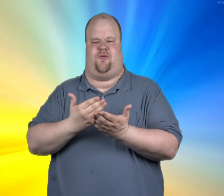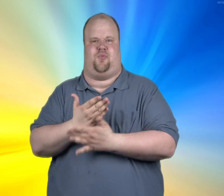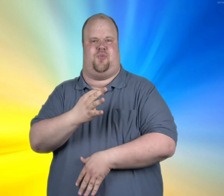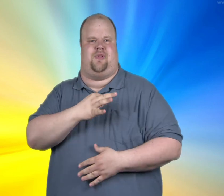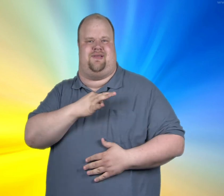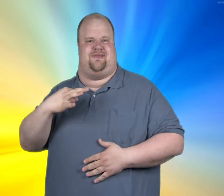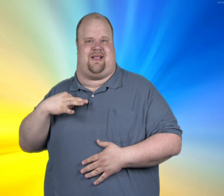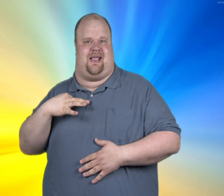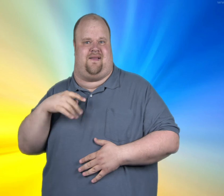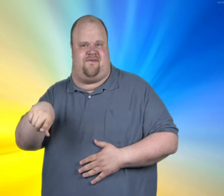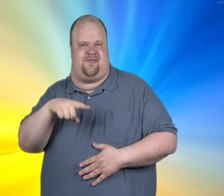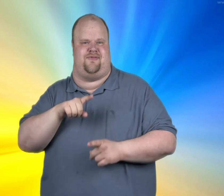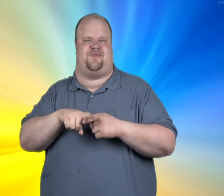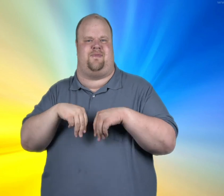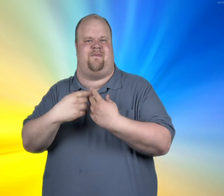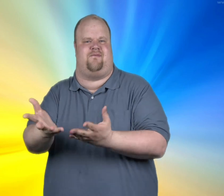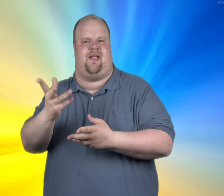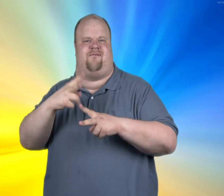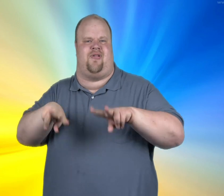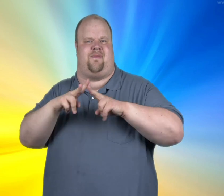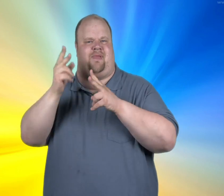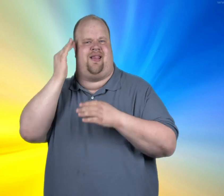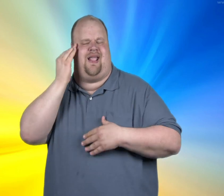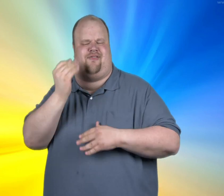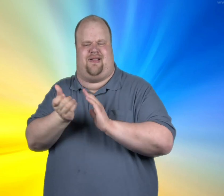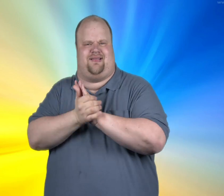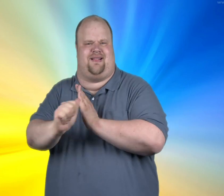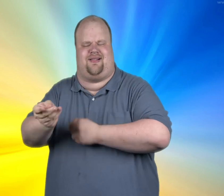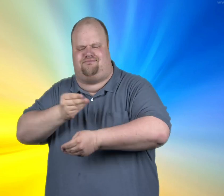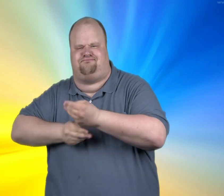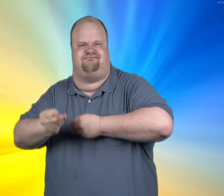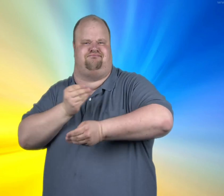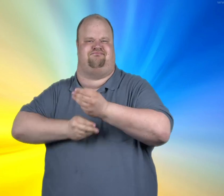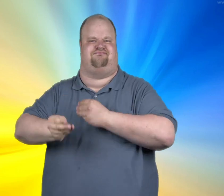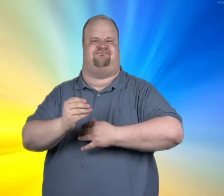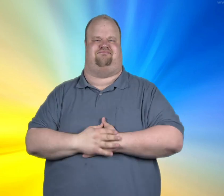staff to share valuable knowledge and skills.